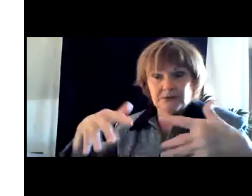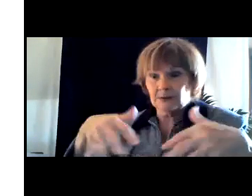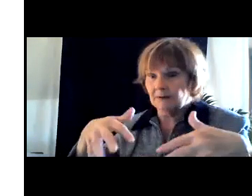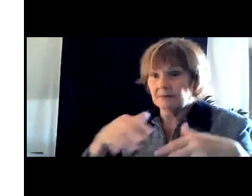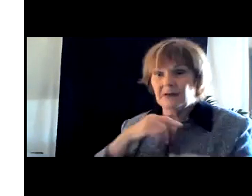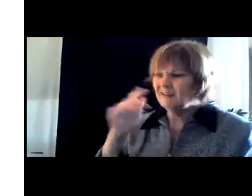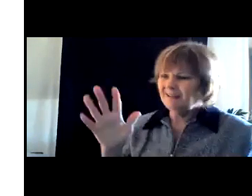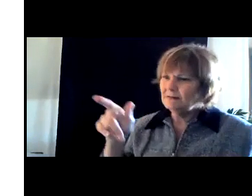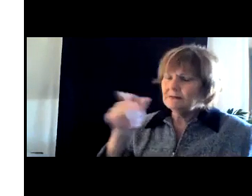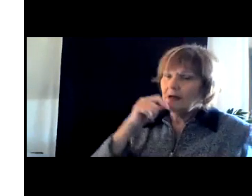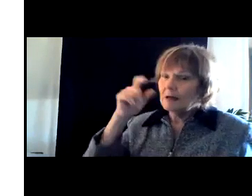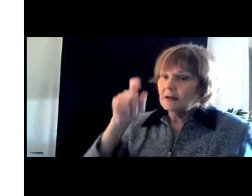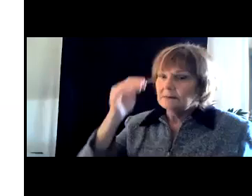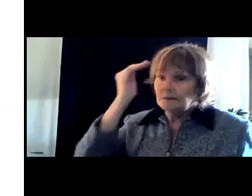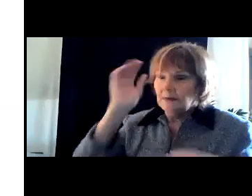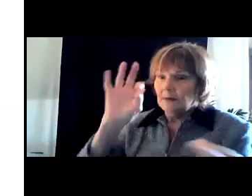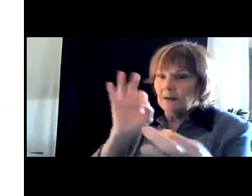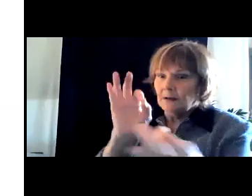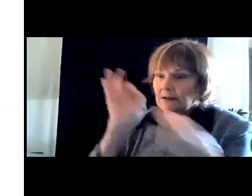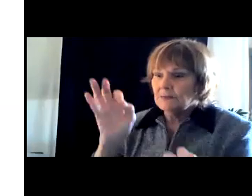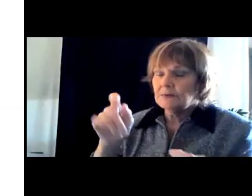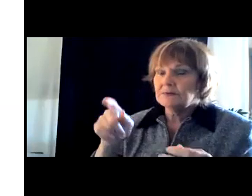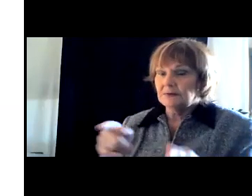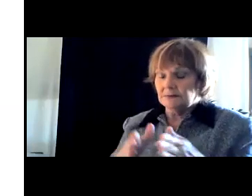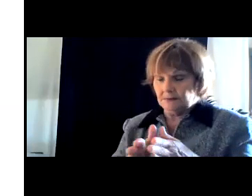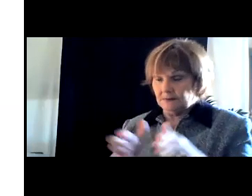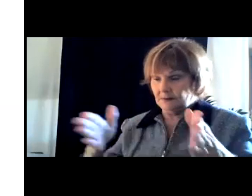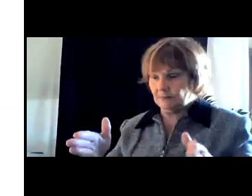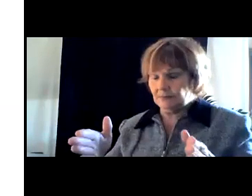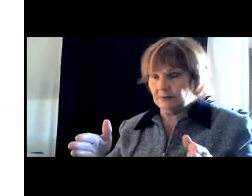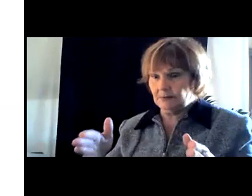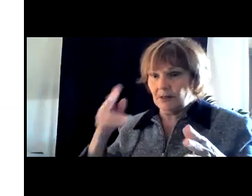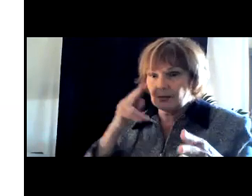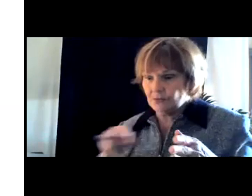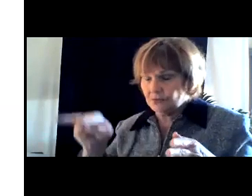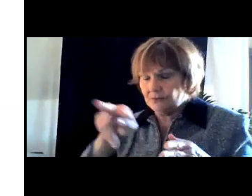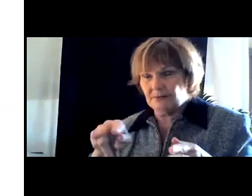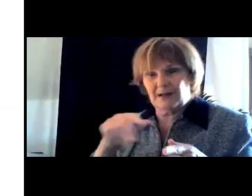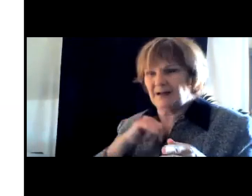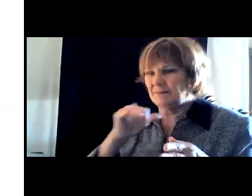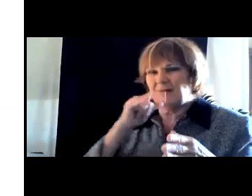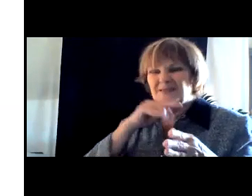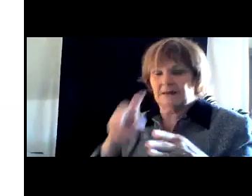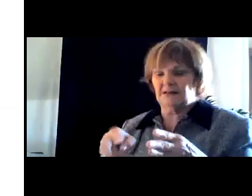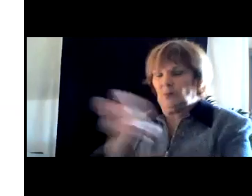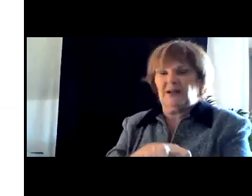You just need to widen your lane, just widen your lane. You don't need to switch lanes. And I really can't stand that metaphor, but for the purposes of this conversation,